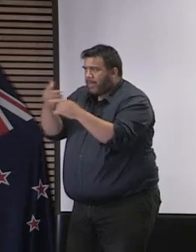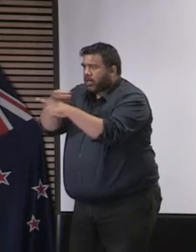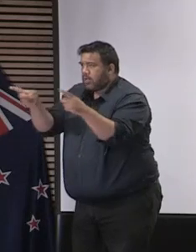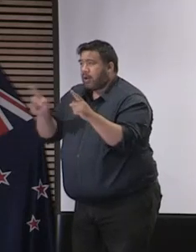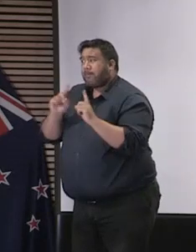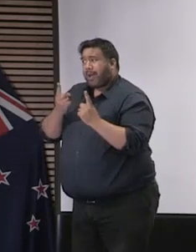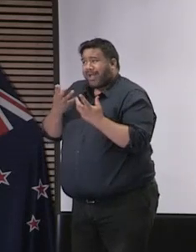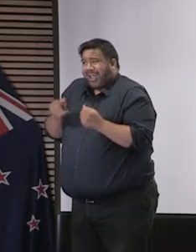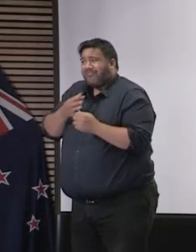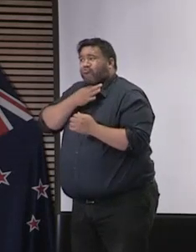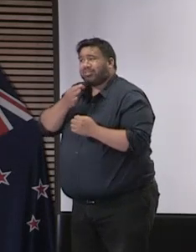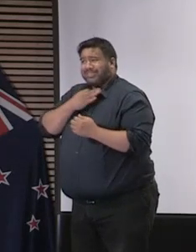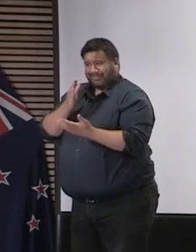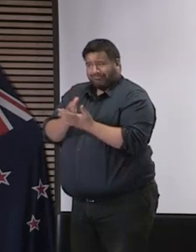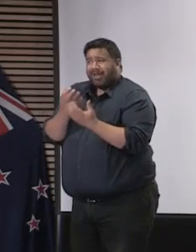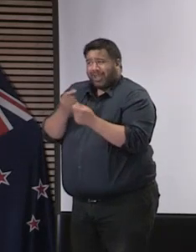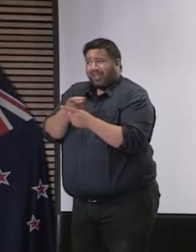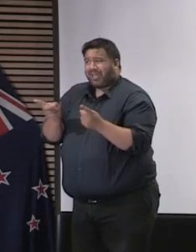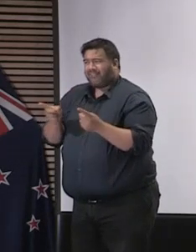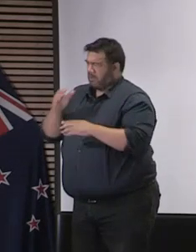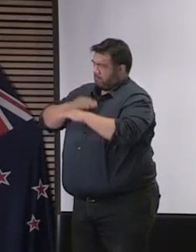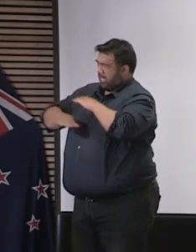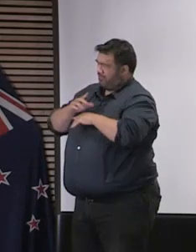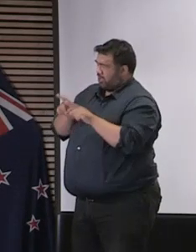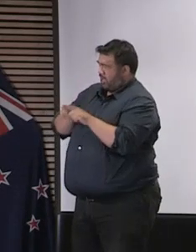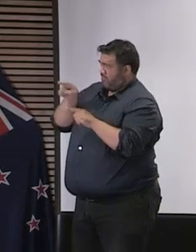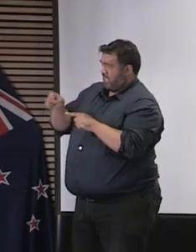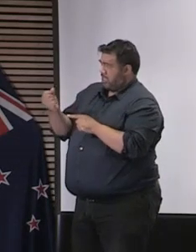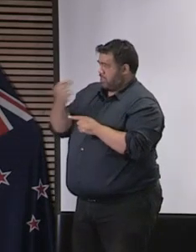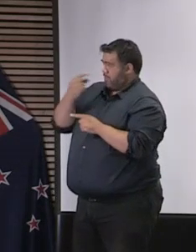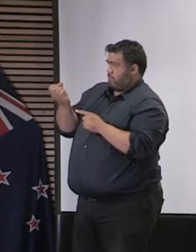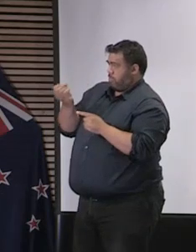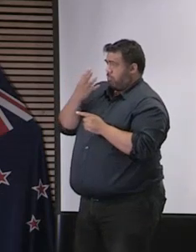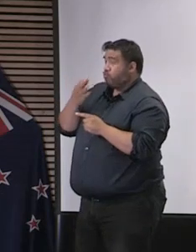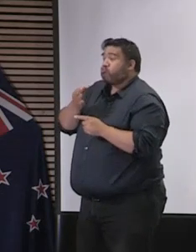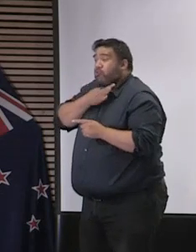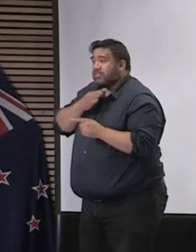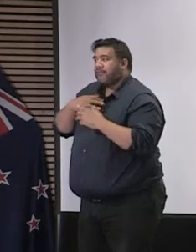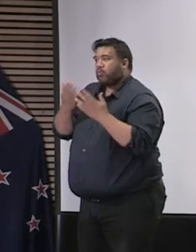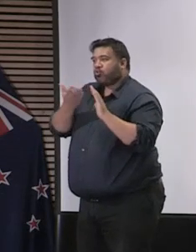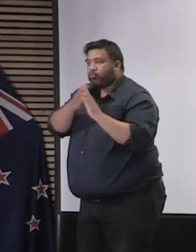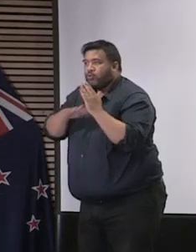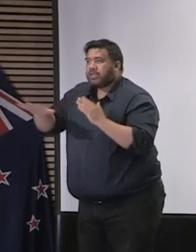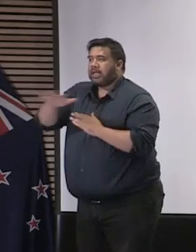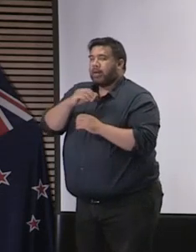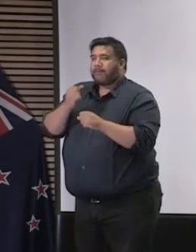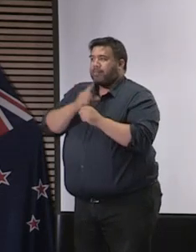front-line nature of police work, there are risks. This completely unacceptable